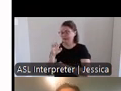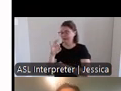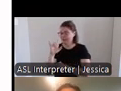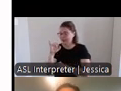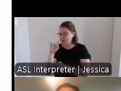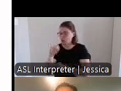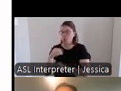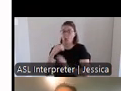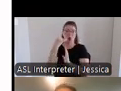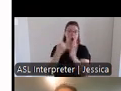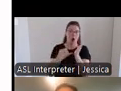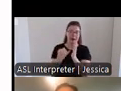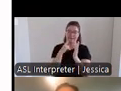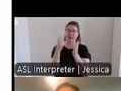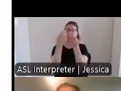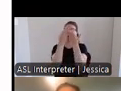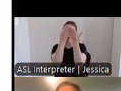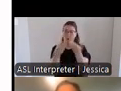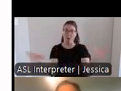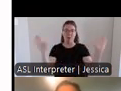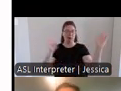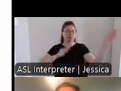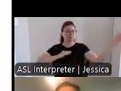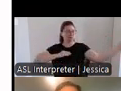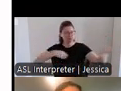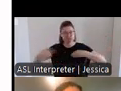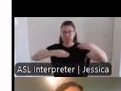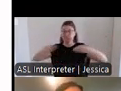CHID is very open, very permissive in terms of what these culminating projects could be.